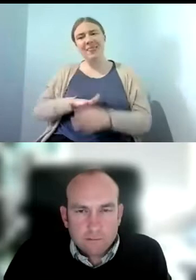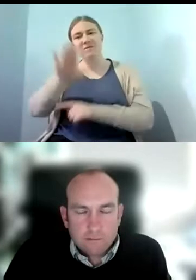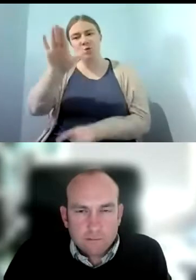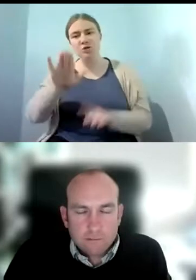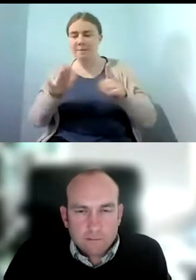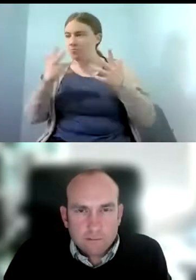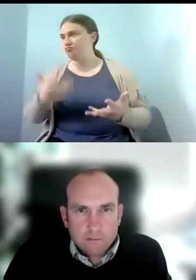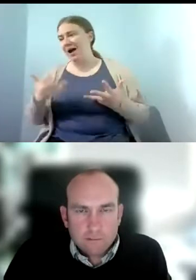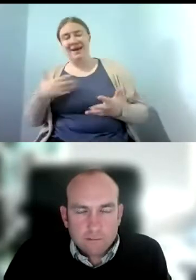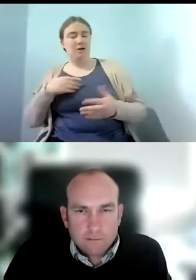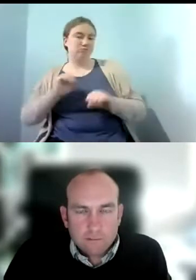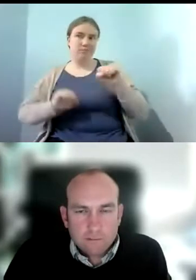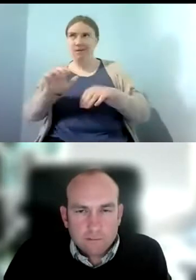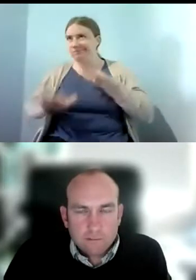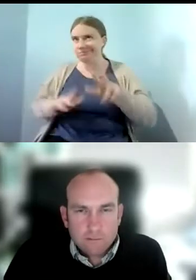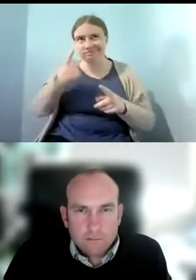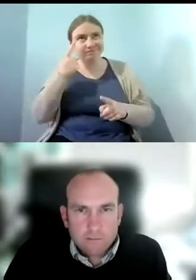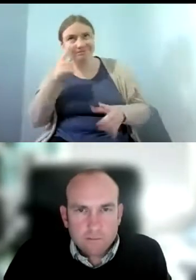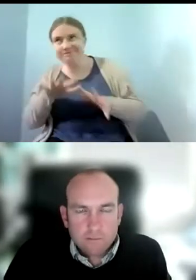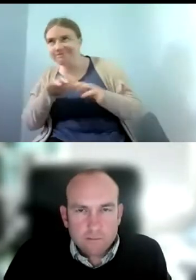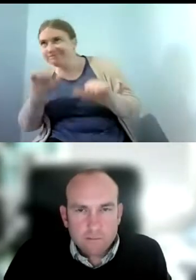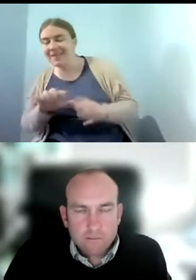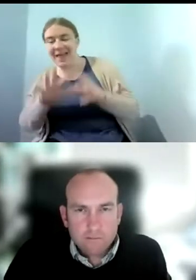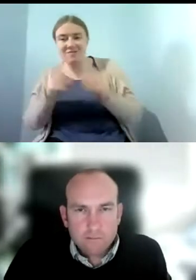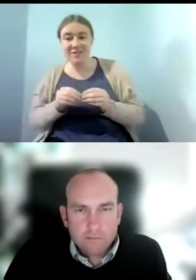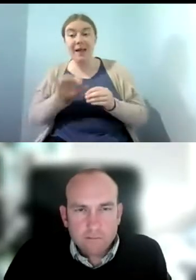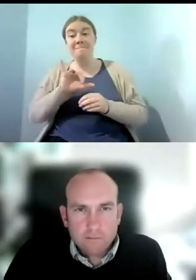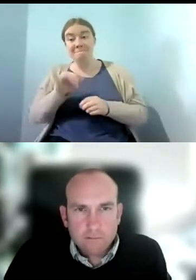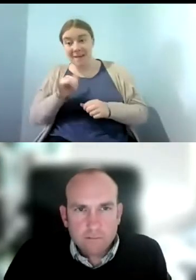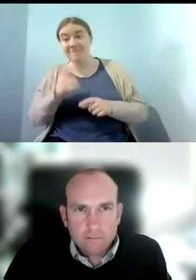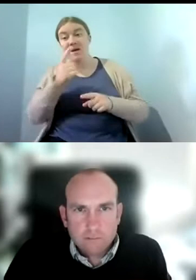finding our feet and seeing how it works or it may be that we'll do a sort of weekly release of